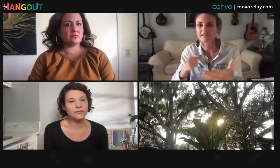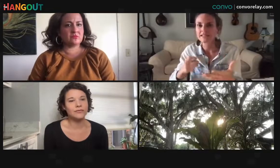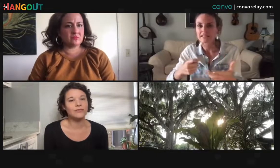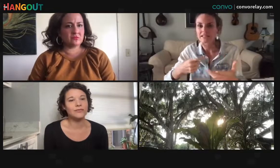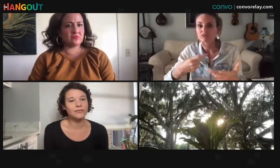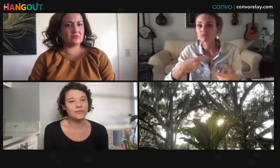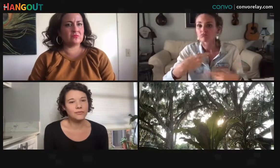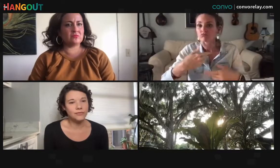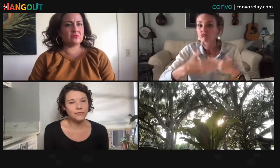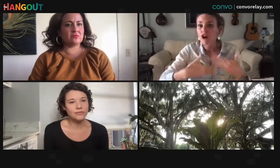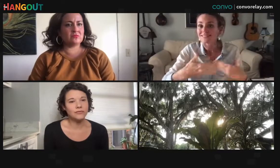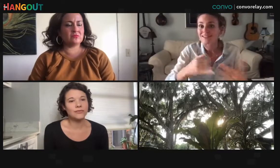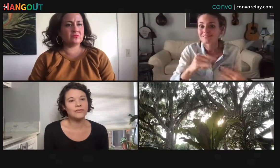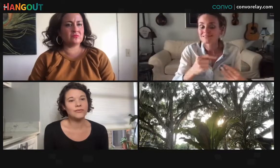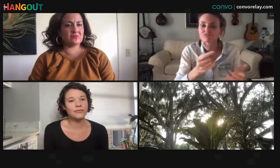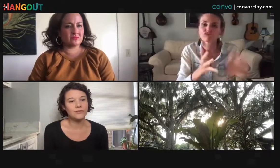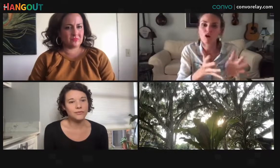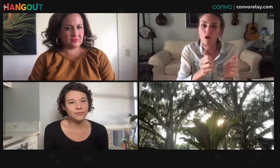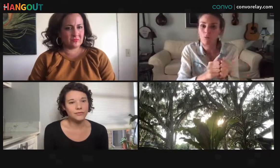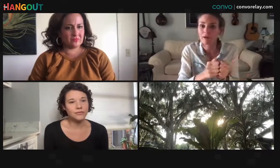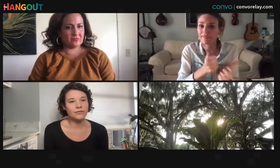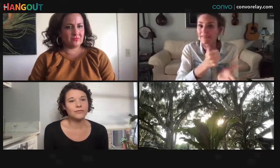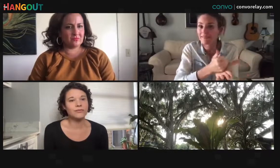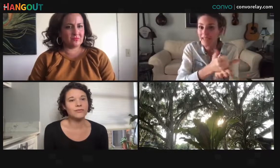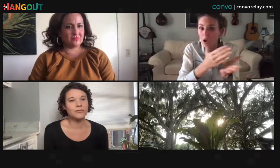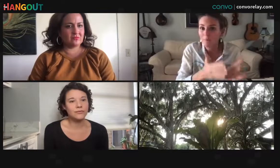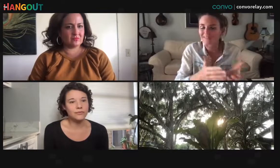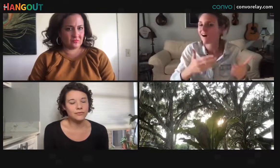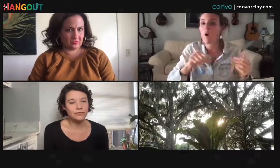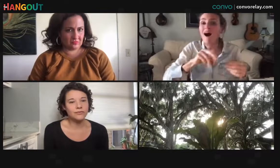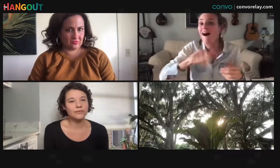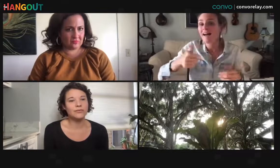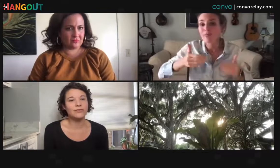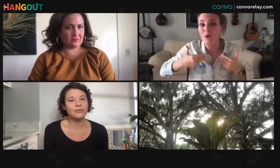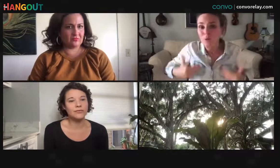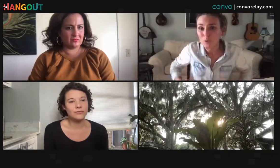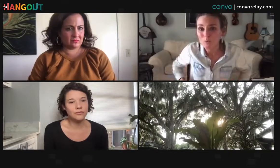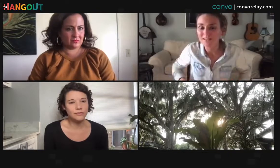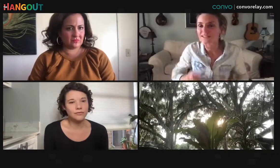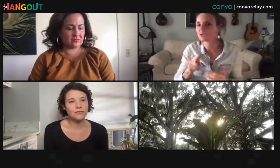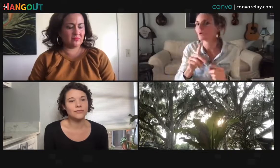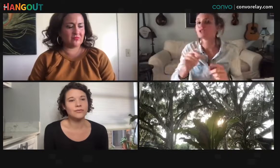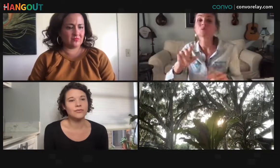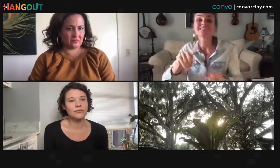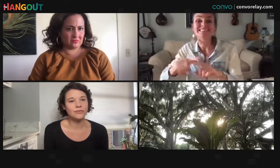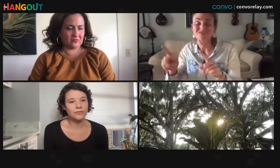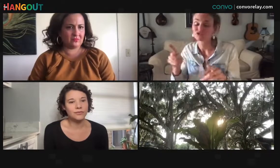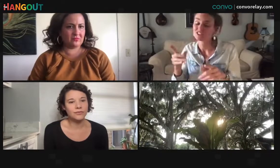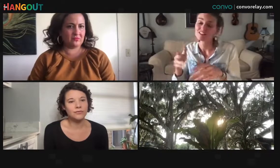really hit a wall and i realize that i need to process it i need to talk with a therapist or just another human